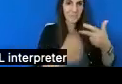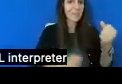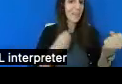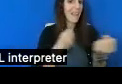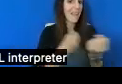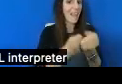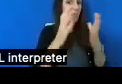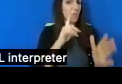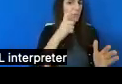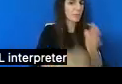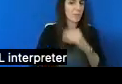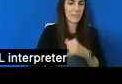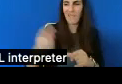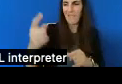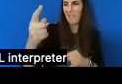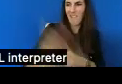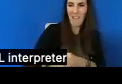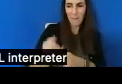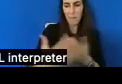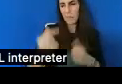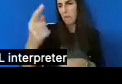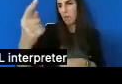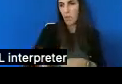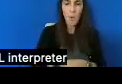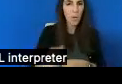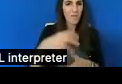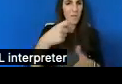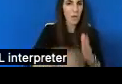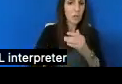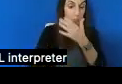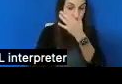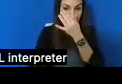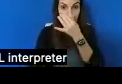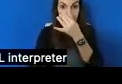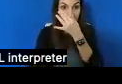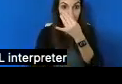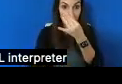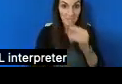or a third of the cost but it's not going to take away the right to vote and the right to